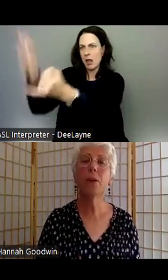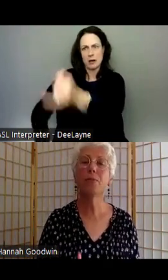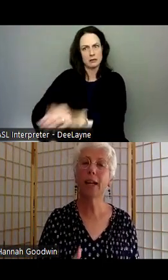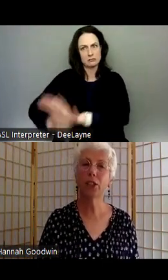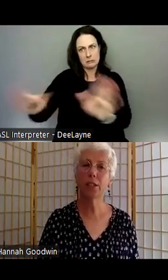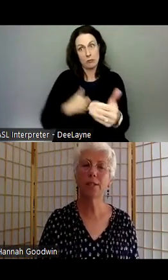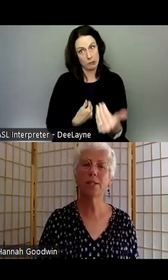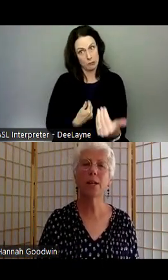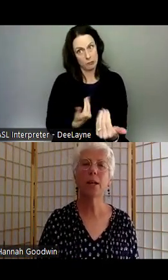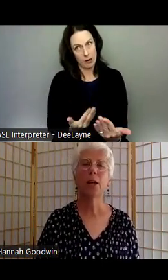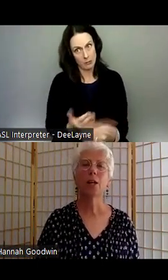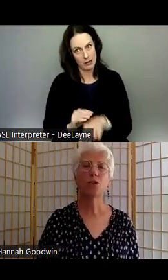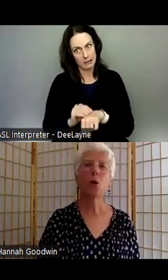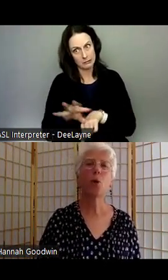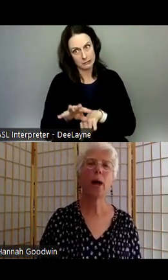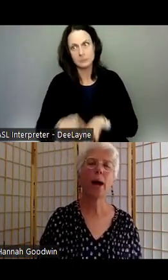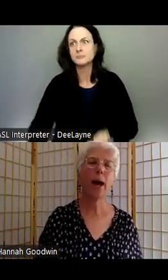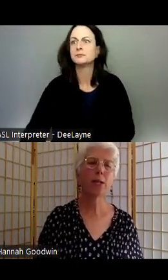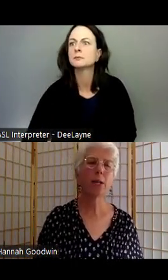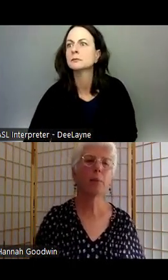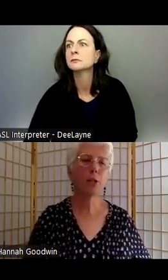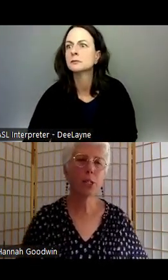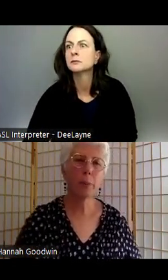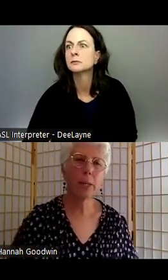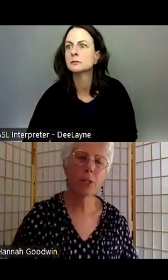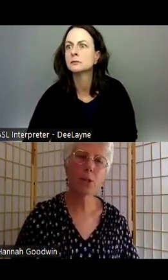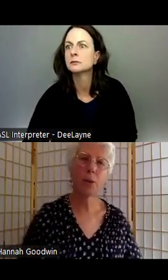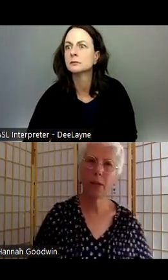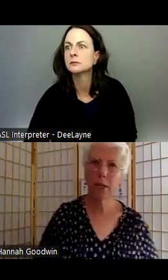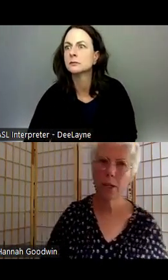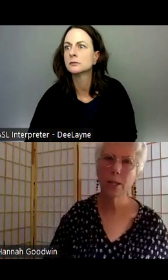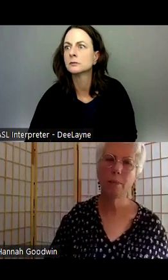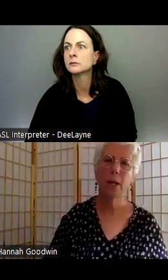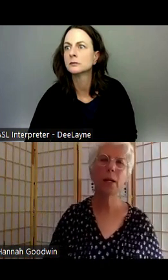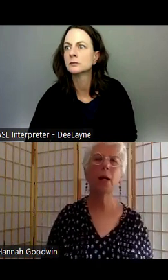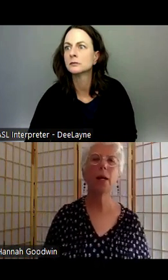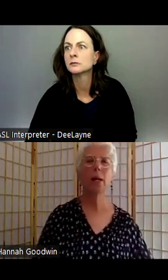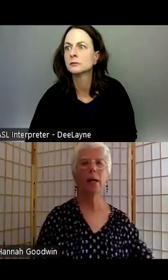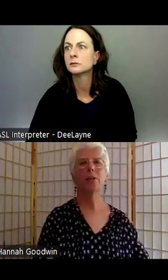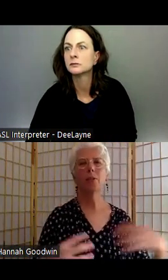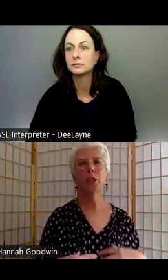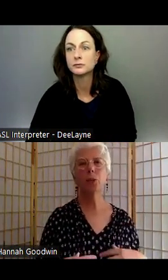Reflections. So asking participants to reflect on something individually